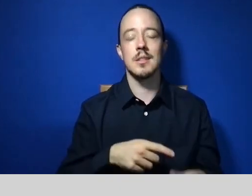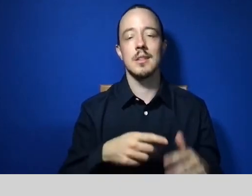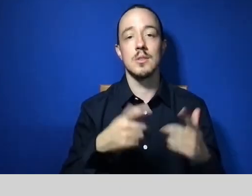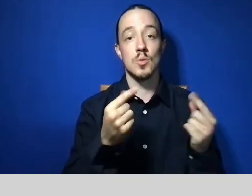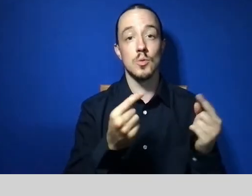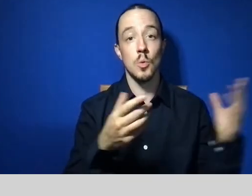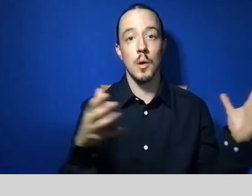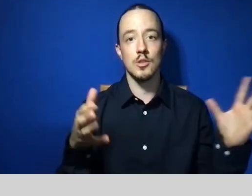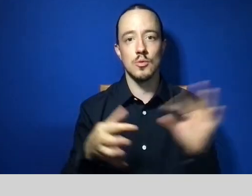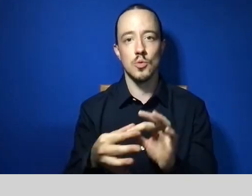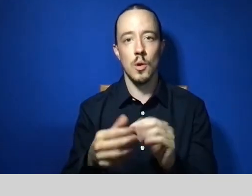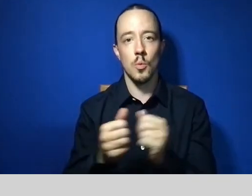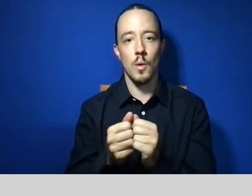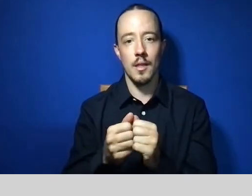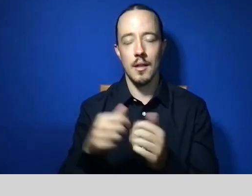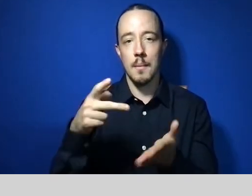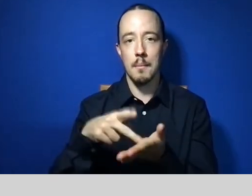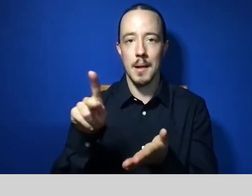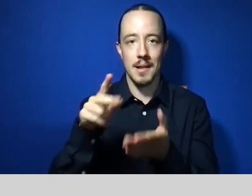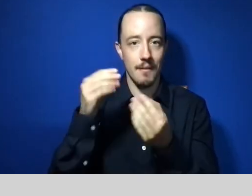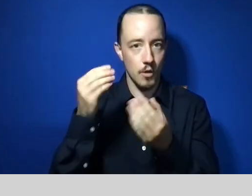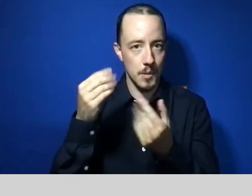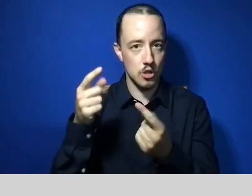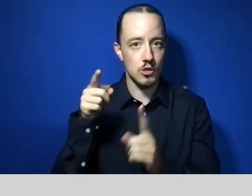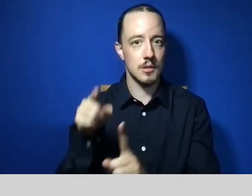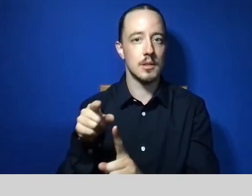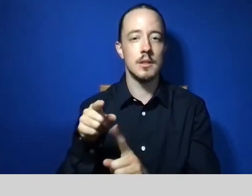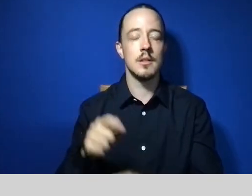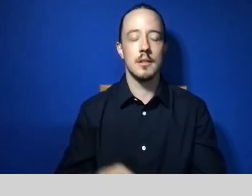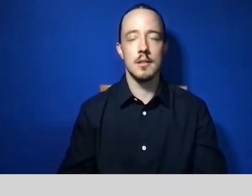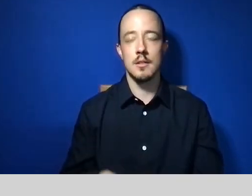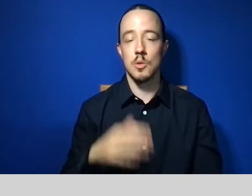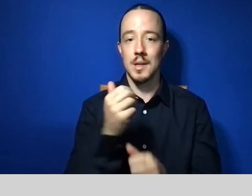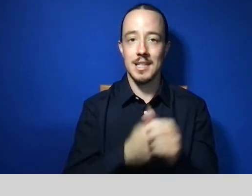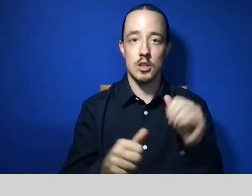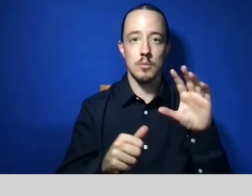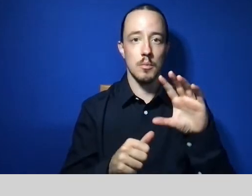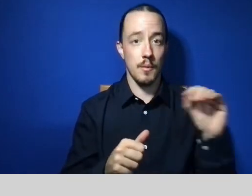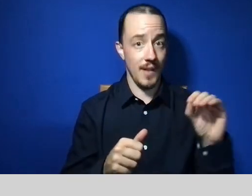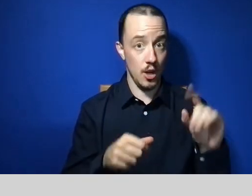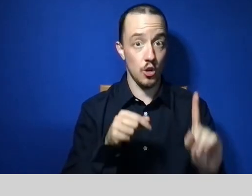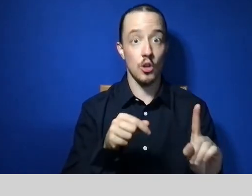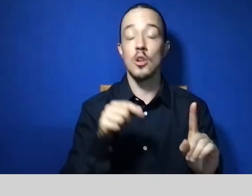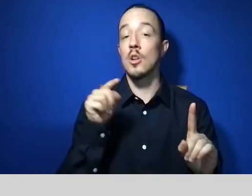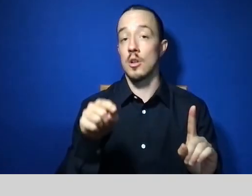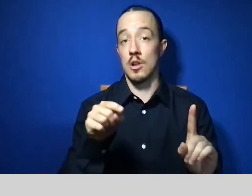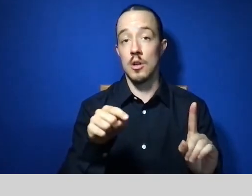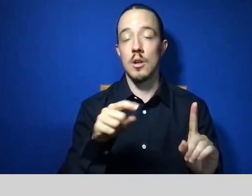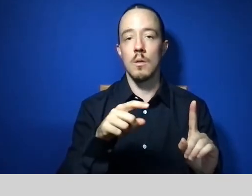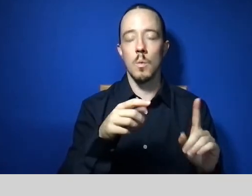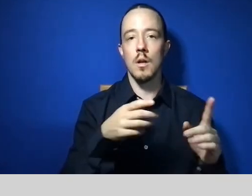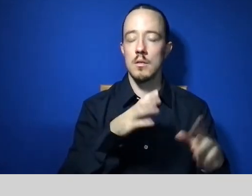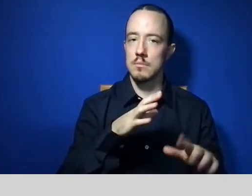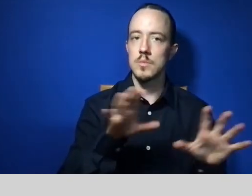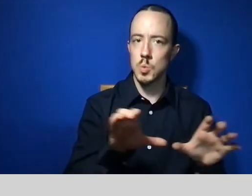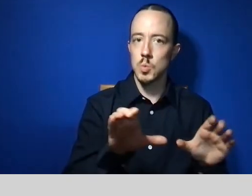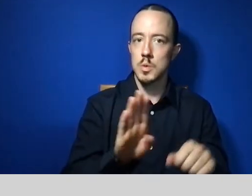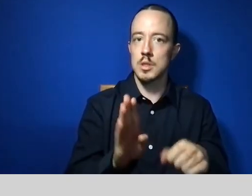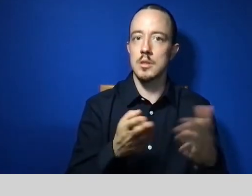What we want to do is join that with payment information. So each provider will conduct a service